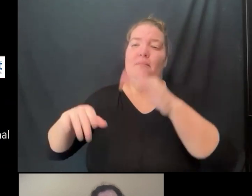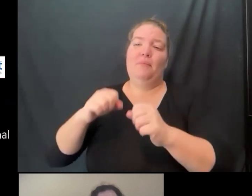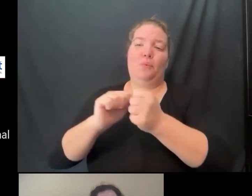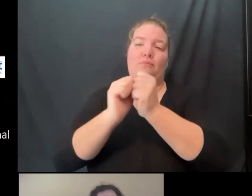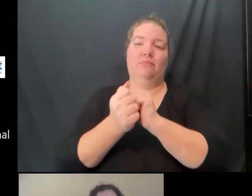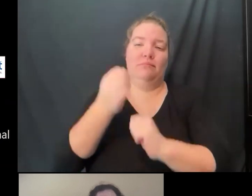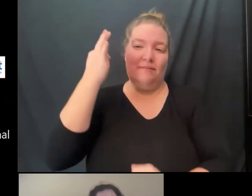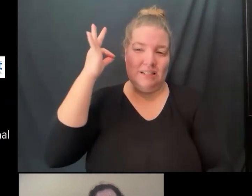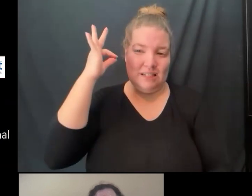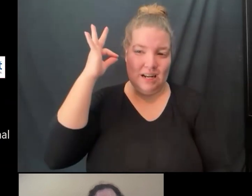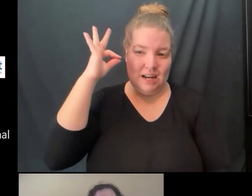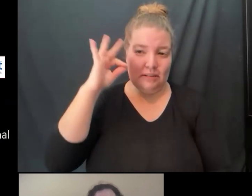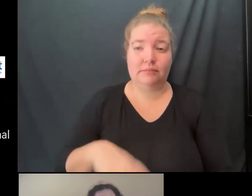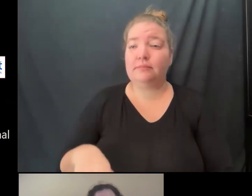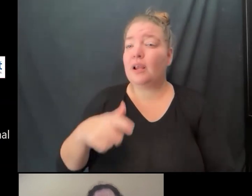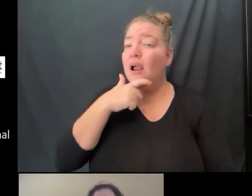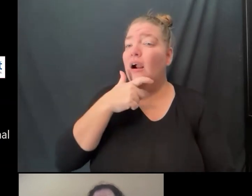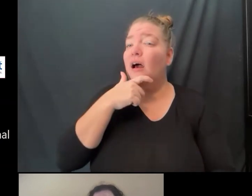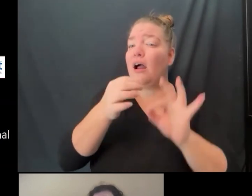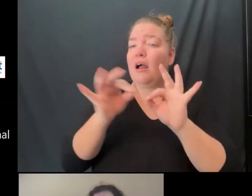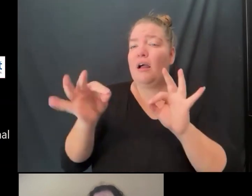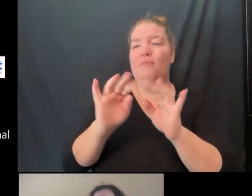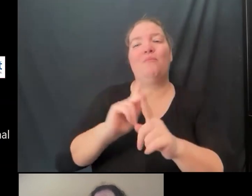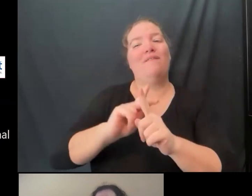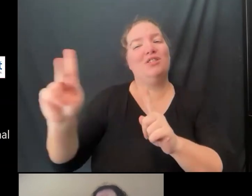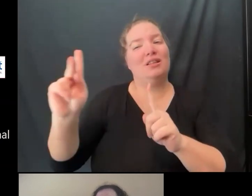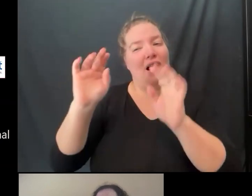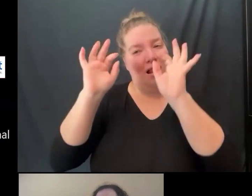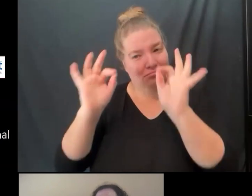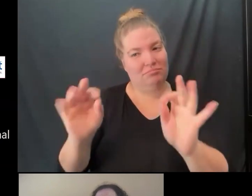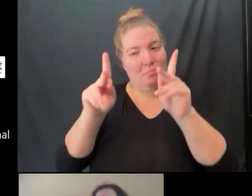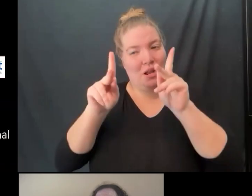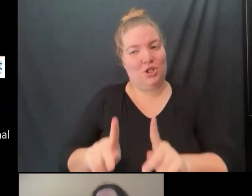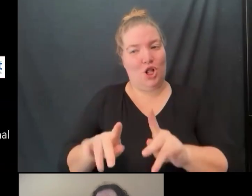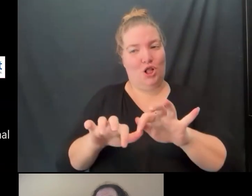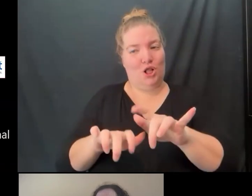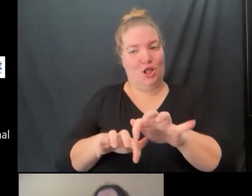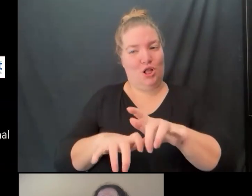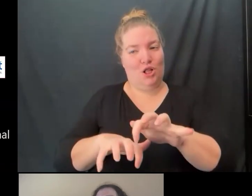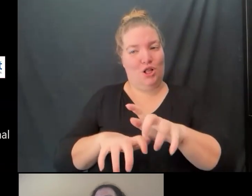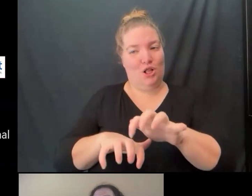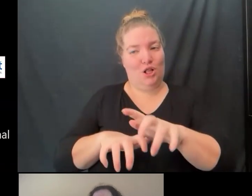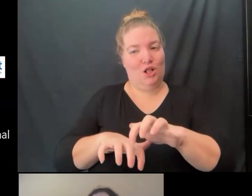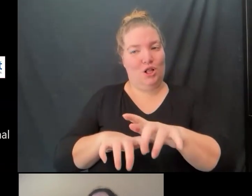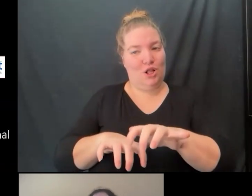being transcribed in real time. For the French, these are machine-generated translation